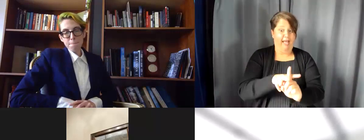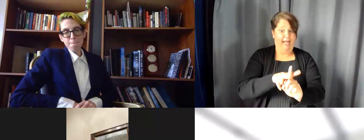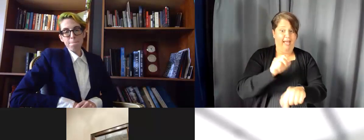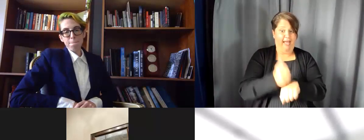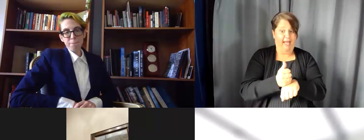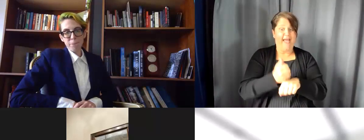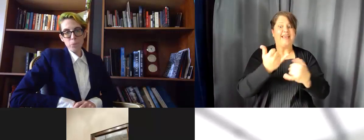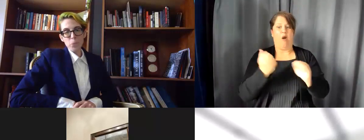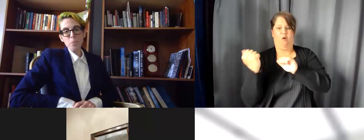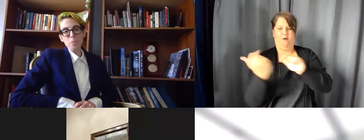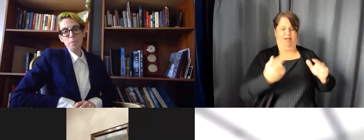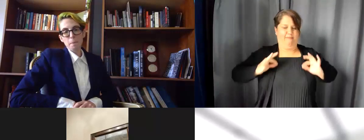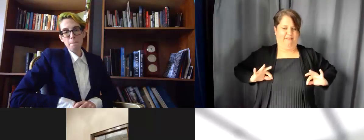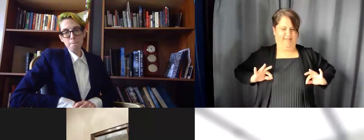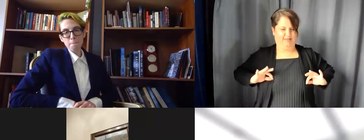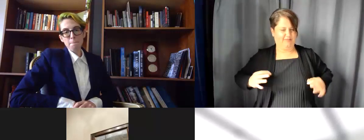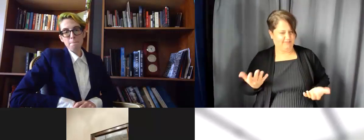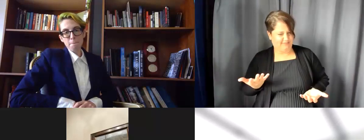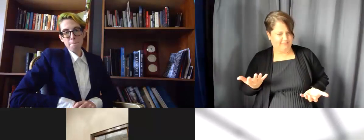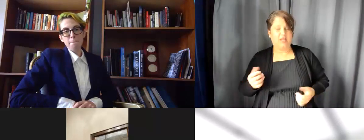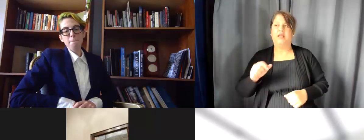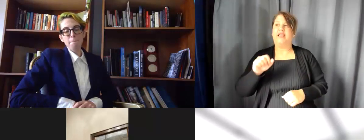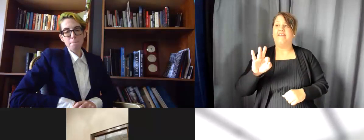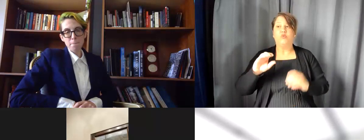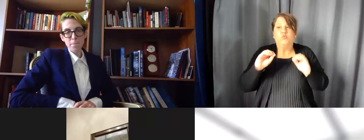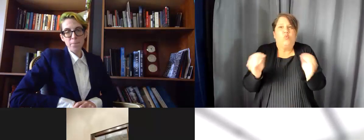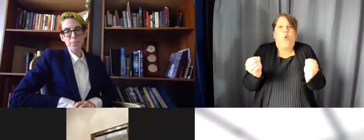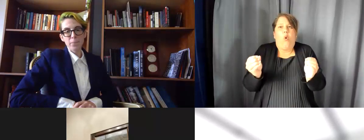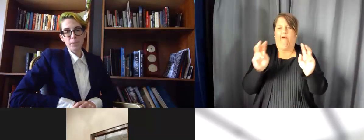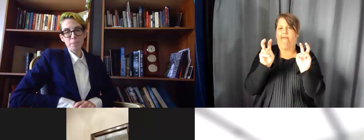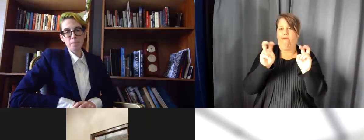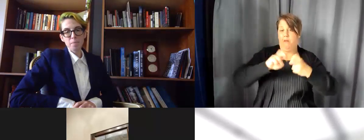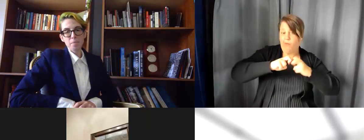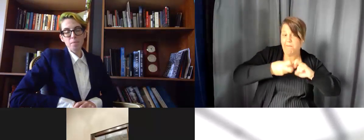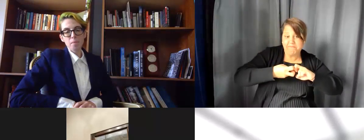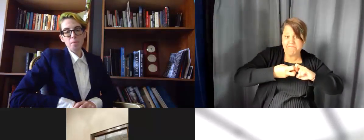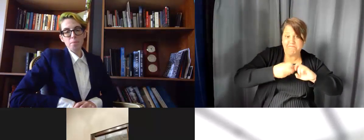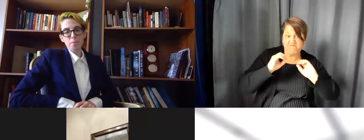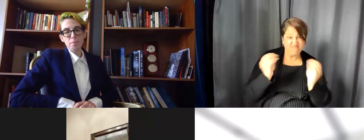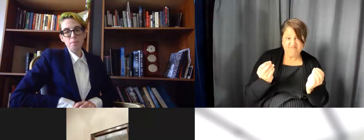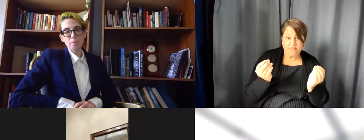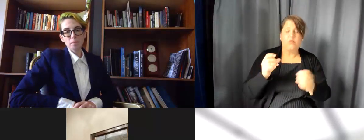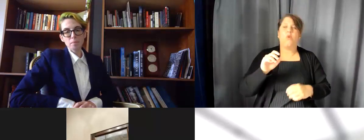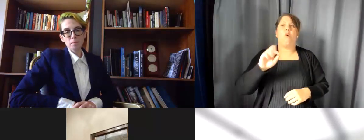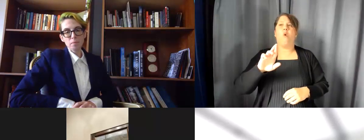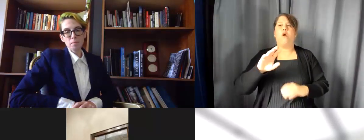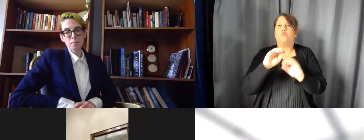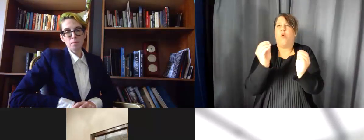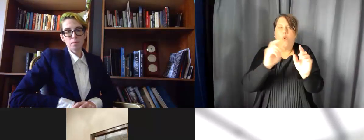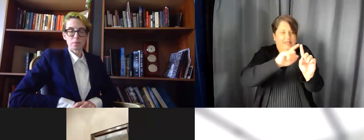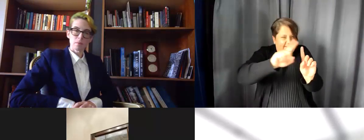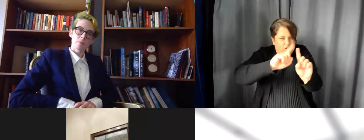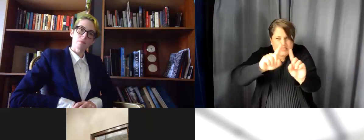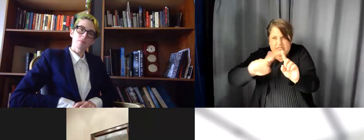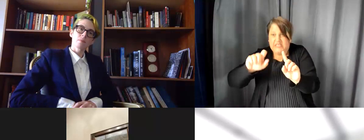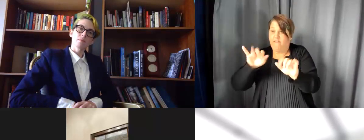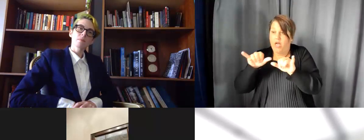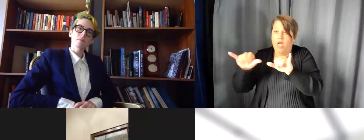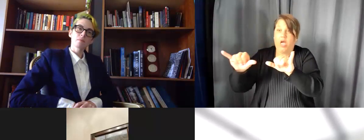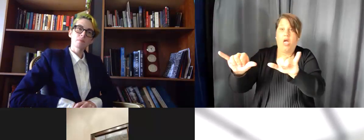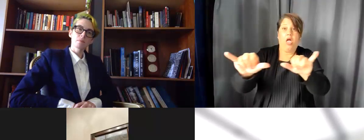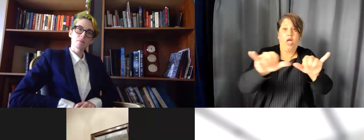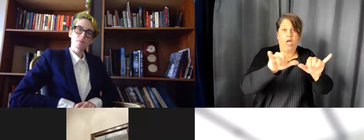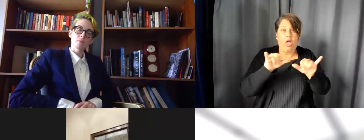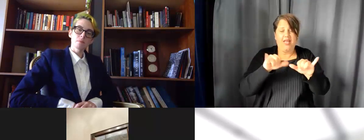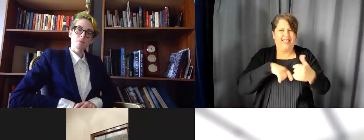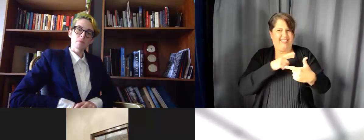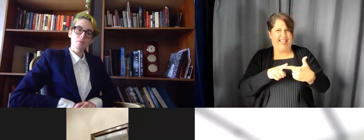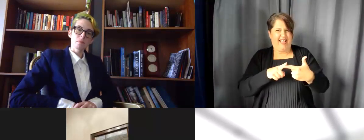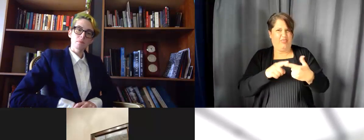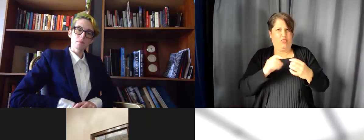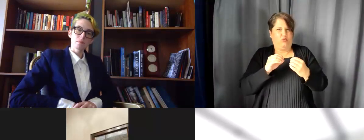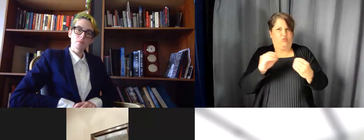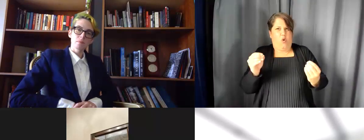Jordan Radford: if if there isn't any one of problems, or if there isn't any difference among humans, then then there's no strive for